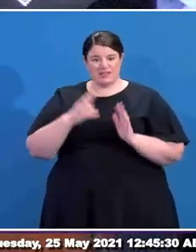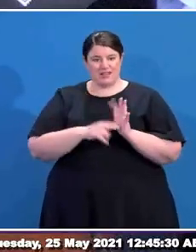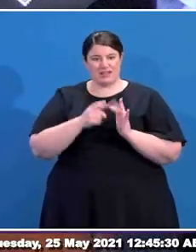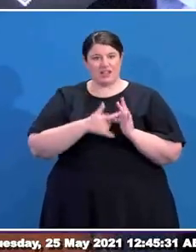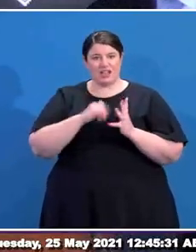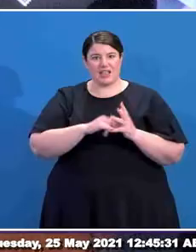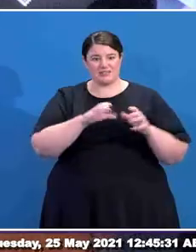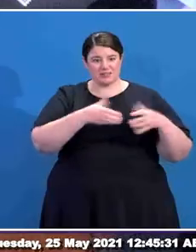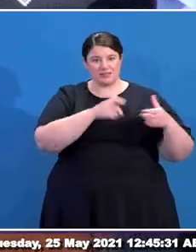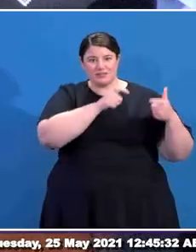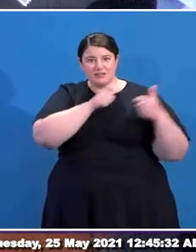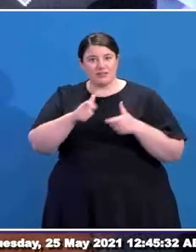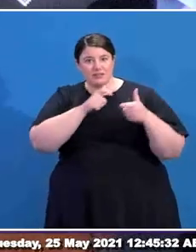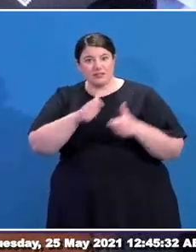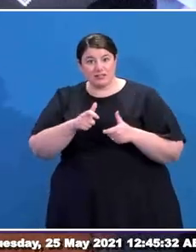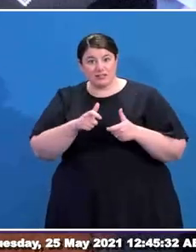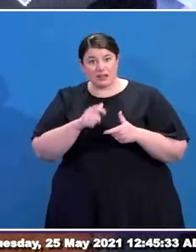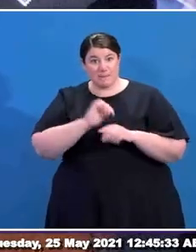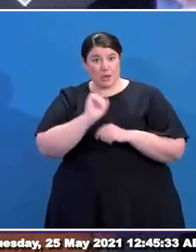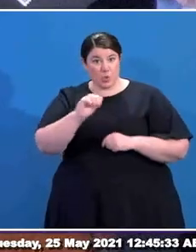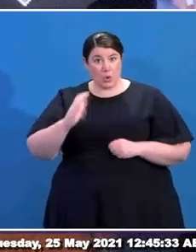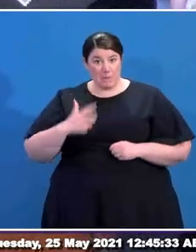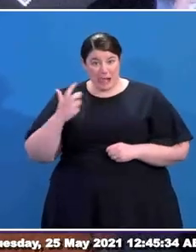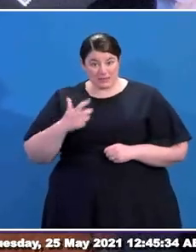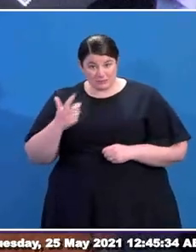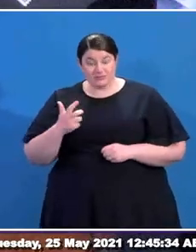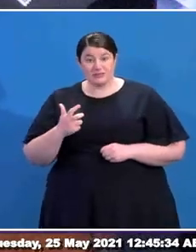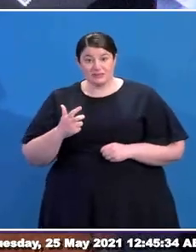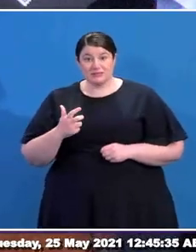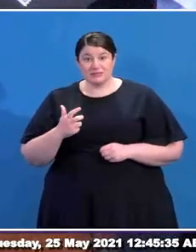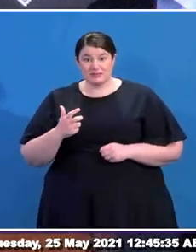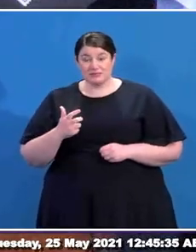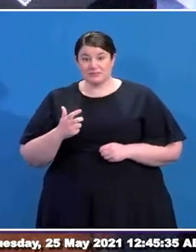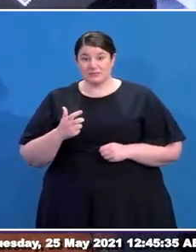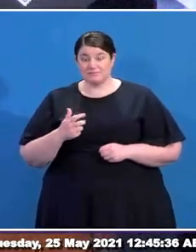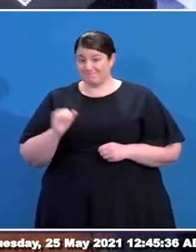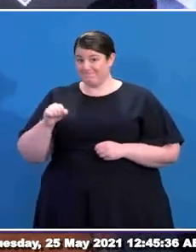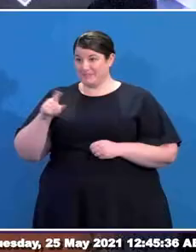you had made a few days before? Yes. Yes. And during the course of a conversation with somebody